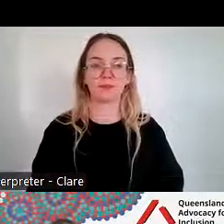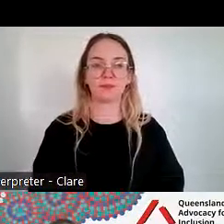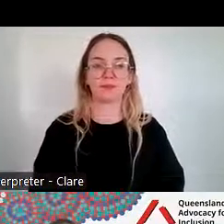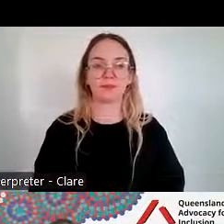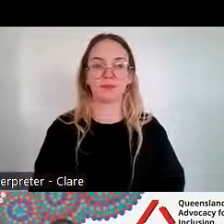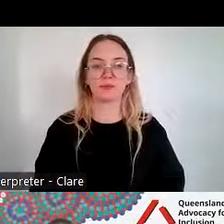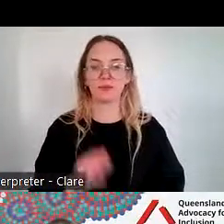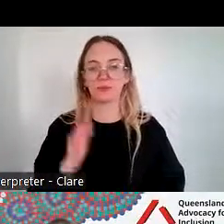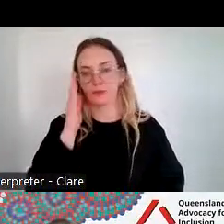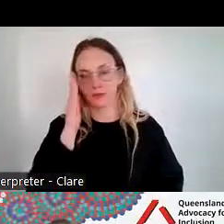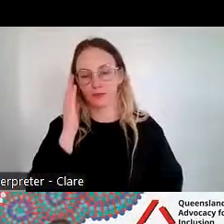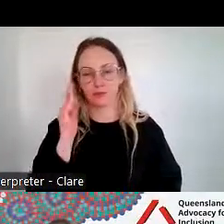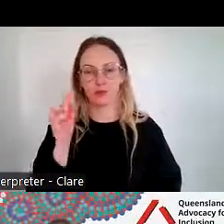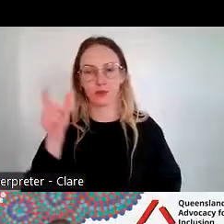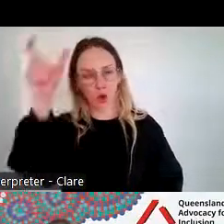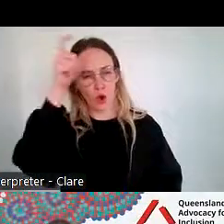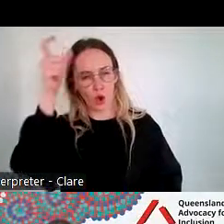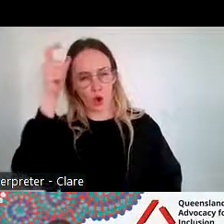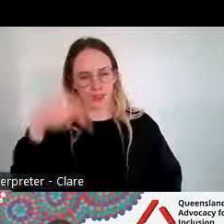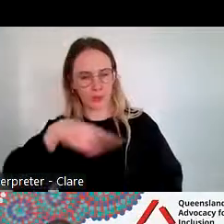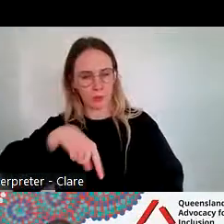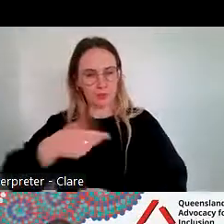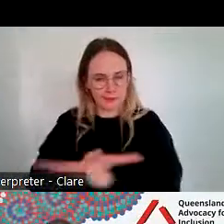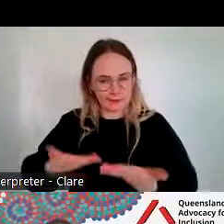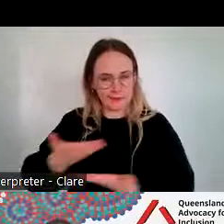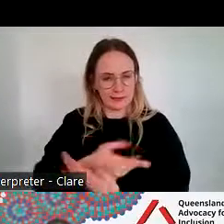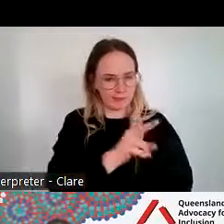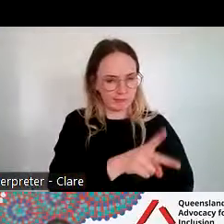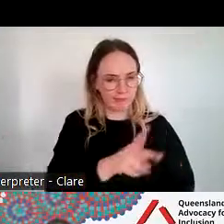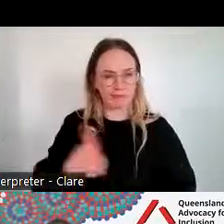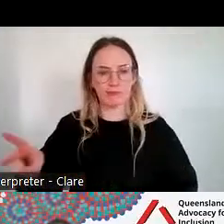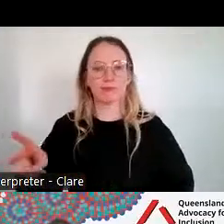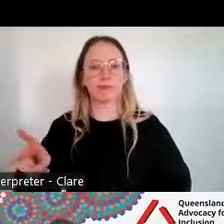A key concept that is discussed within the Act and in working with the it is the idea of capacity.